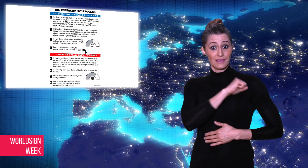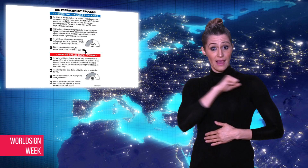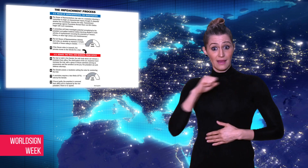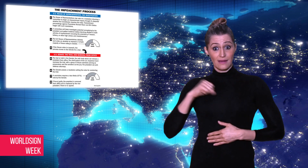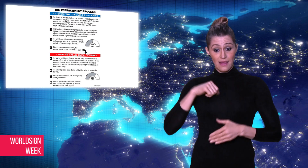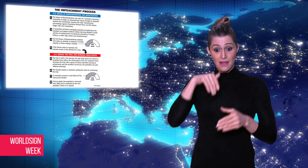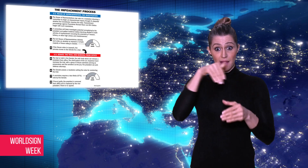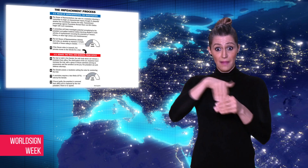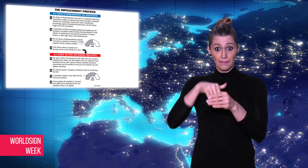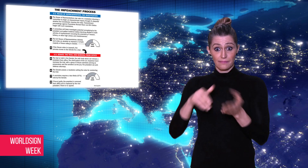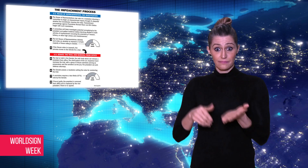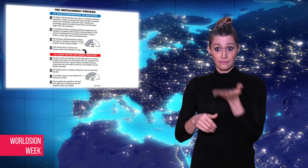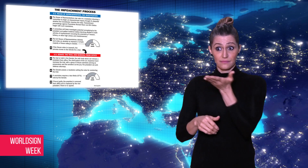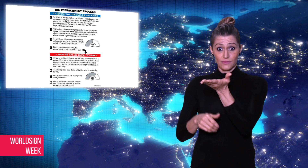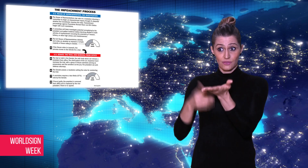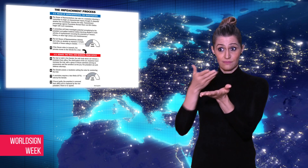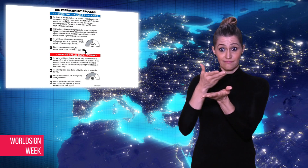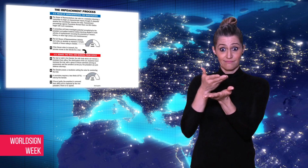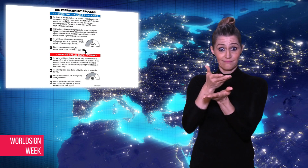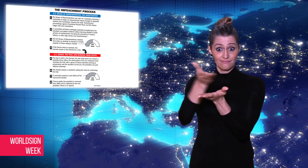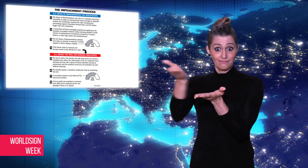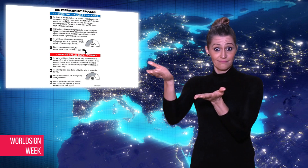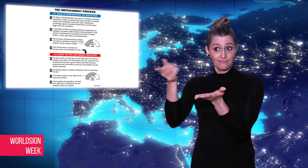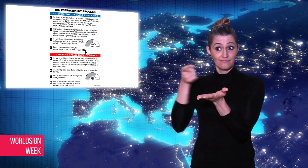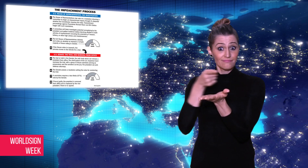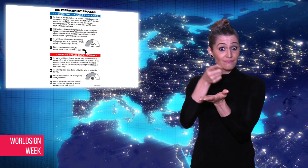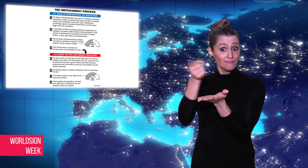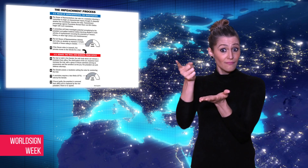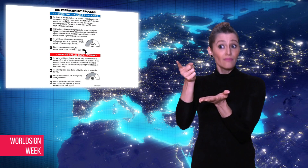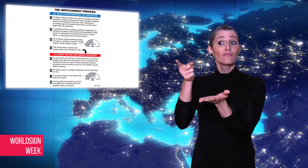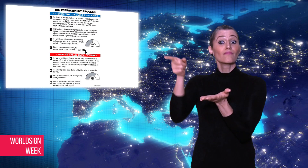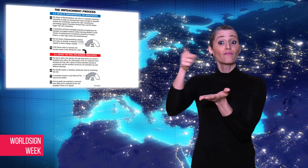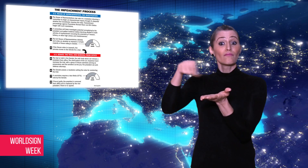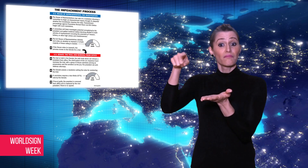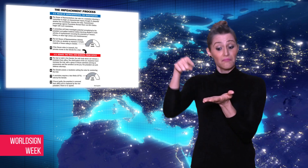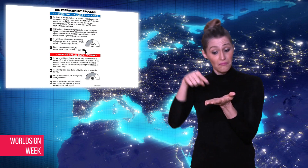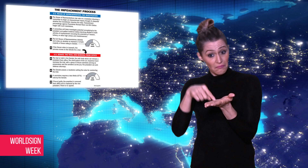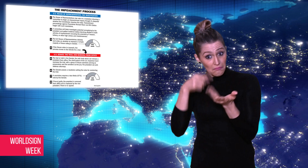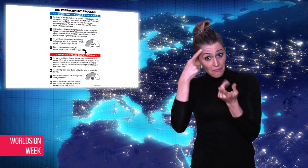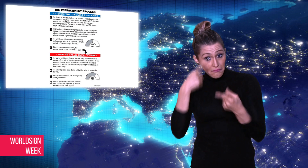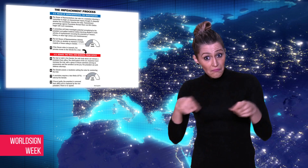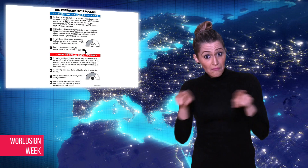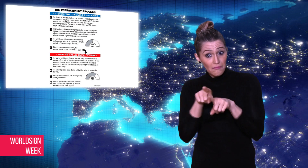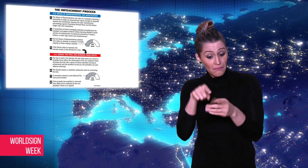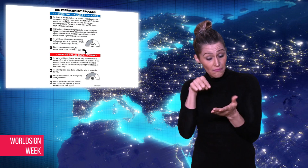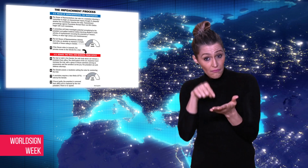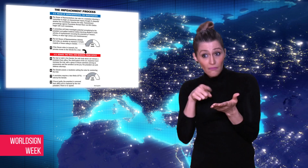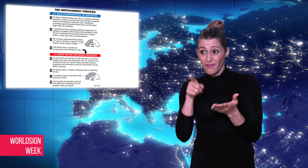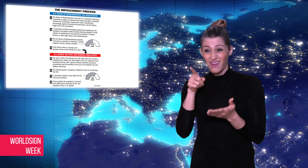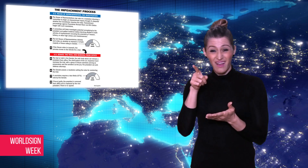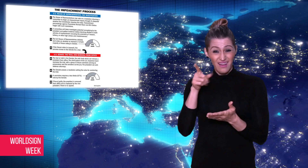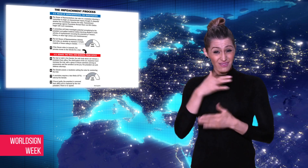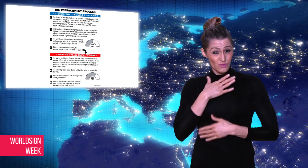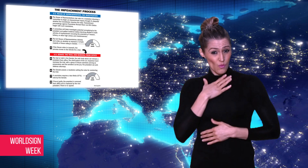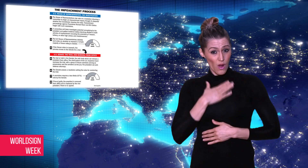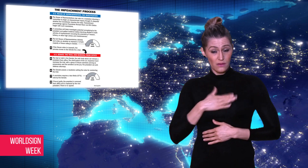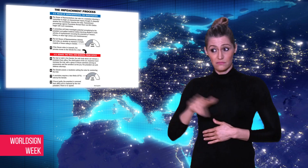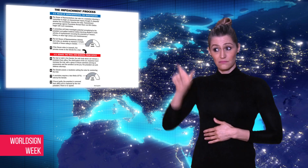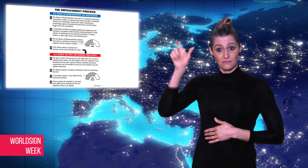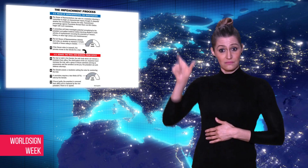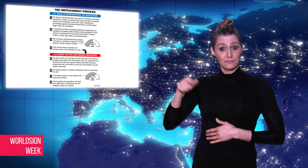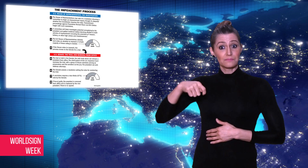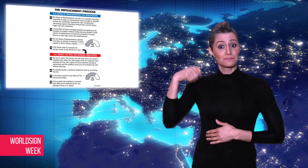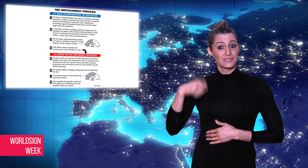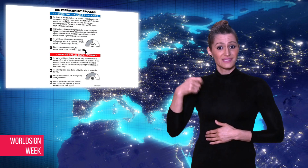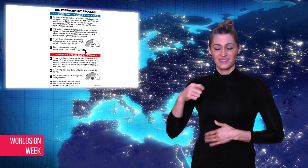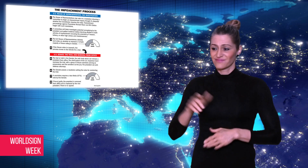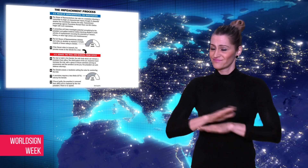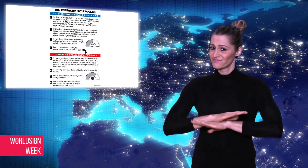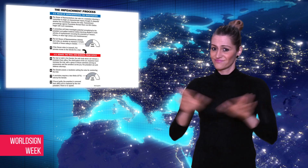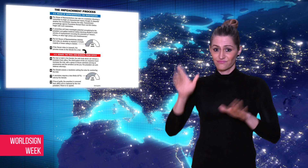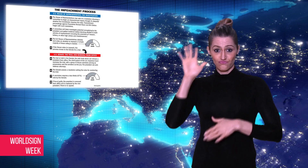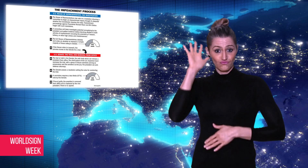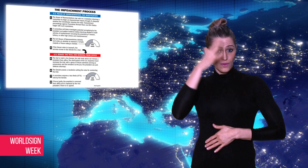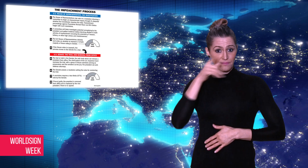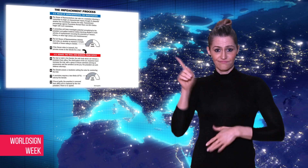To remove President Trump from office, the Senate